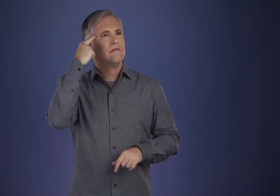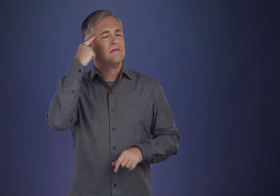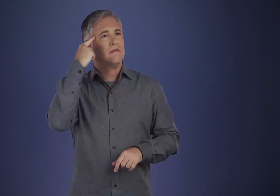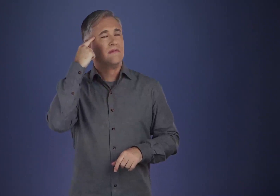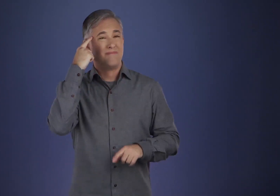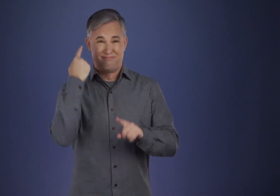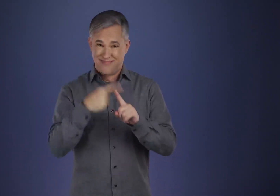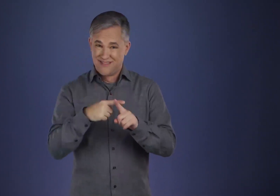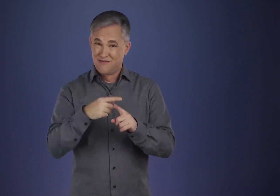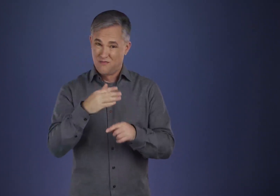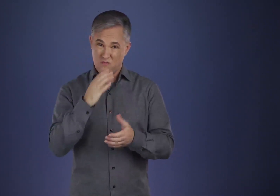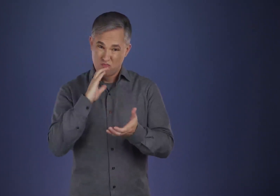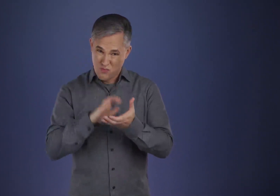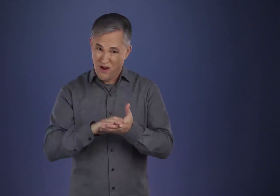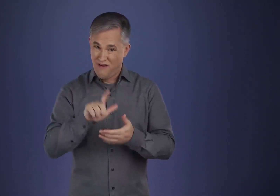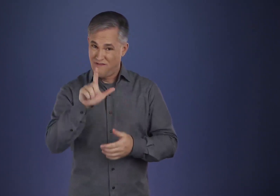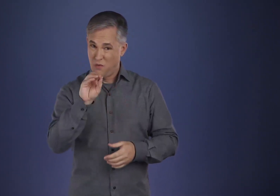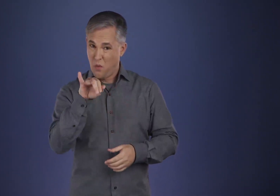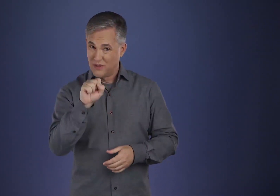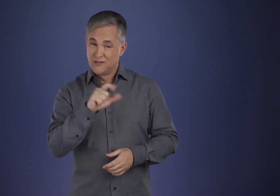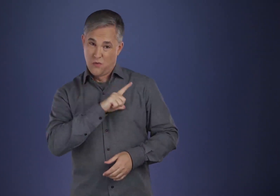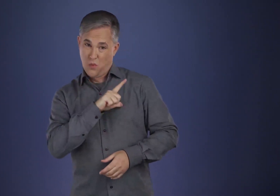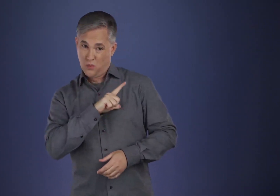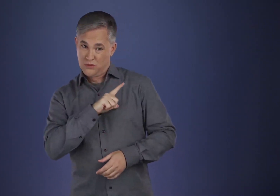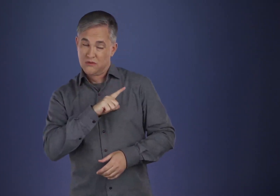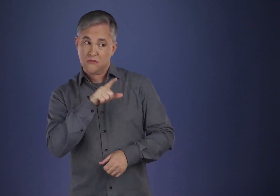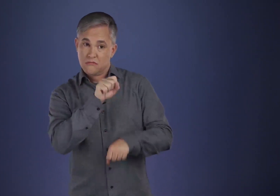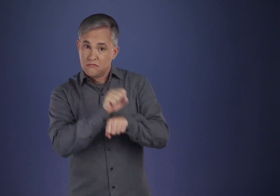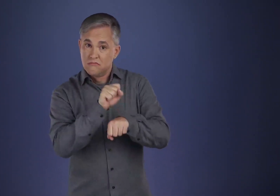I thought of Lois coming home exhausted from the department store each day,